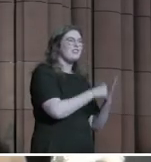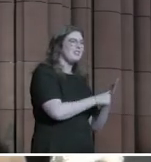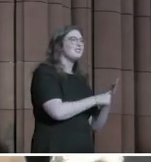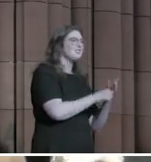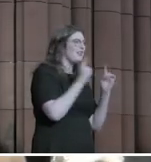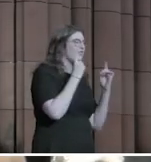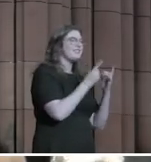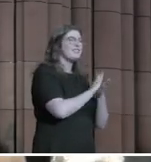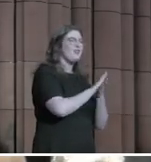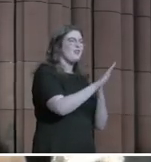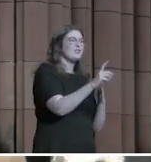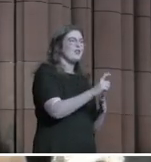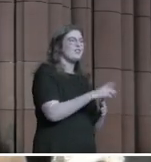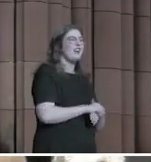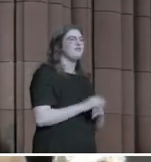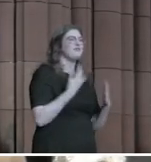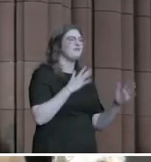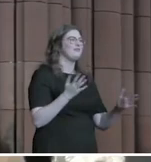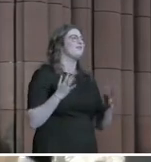(AUDIENCE APPLAUDS)